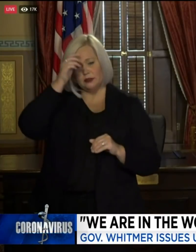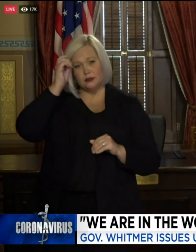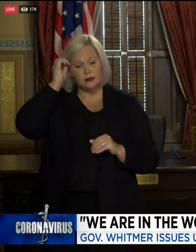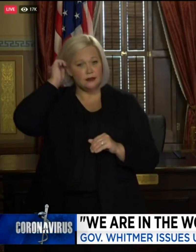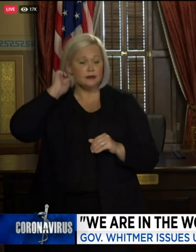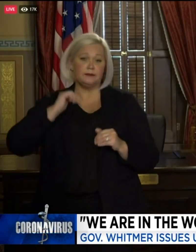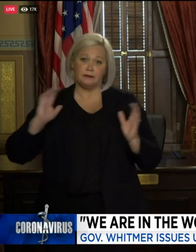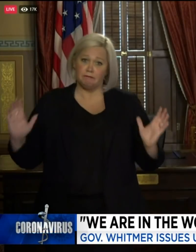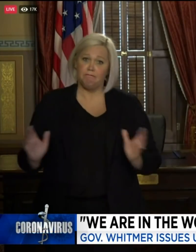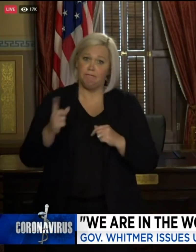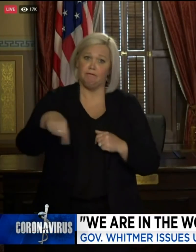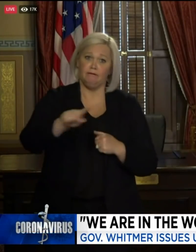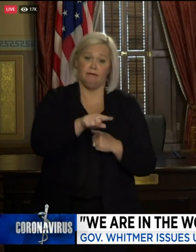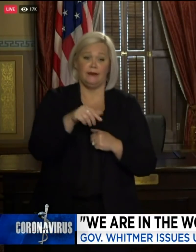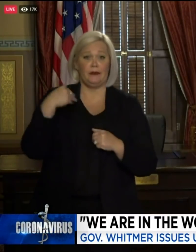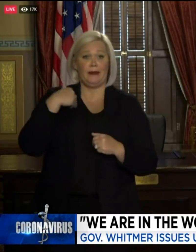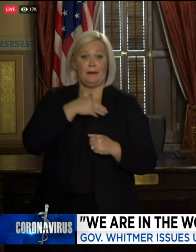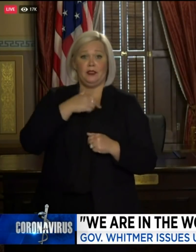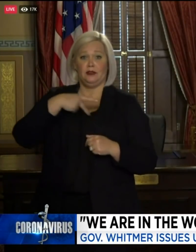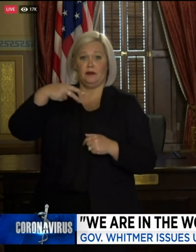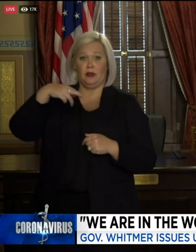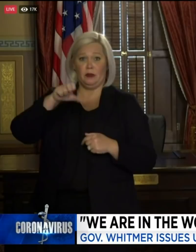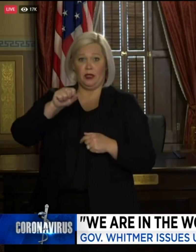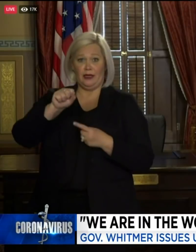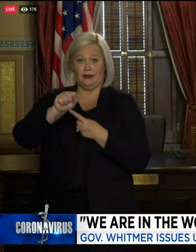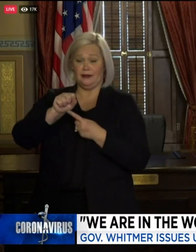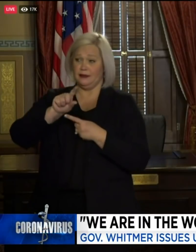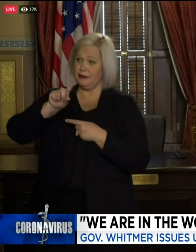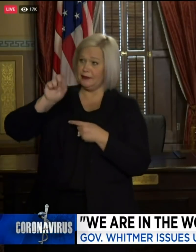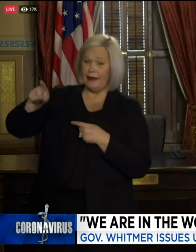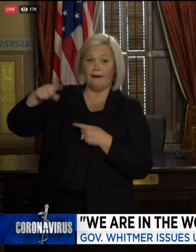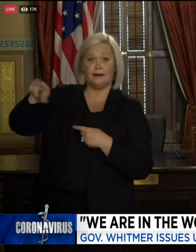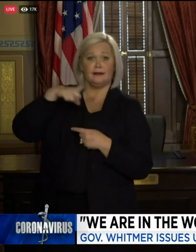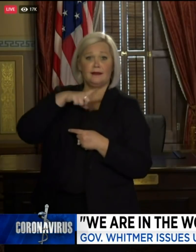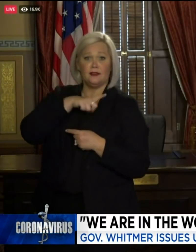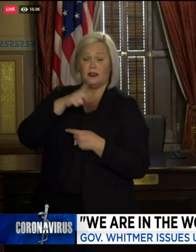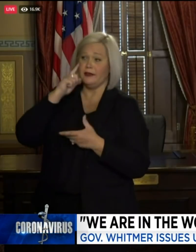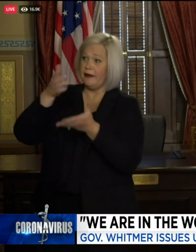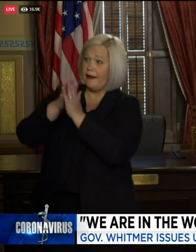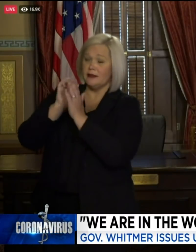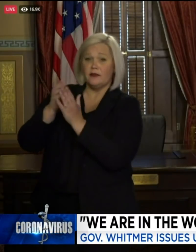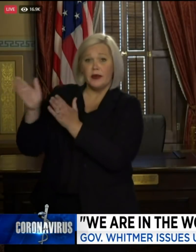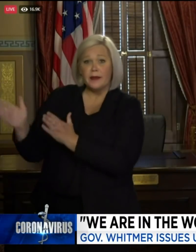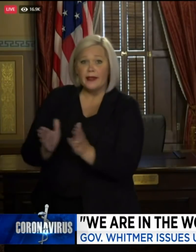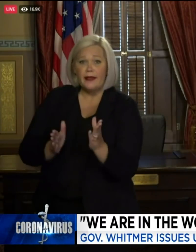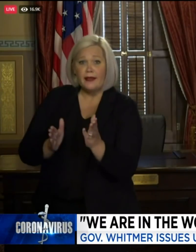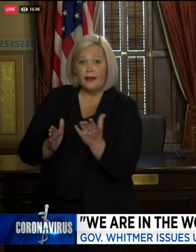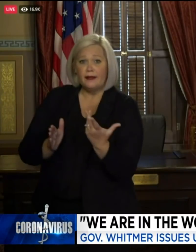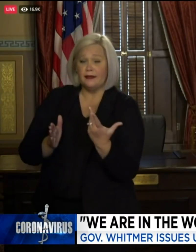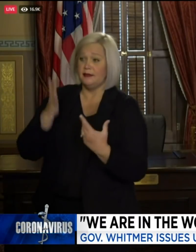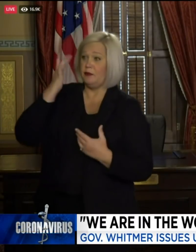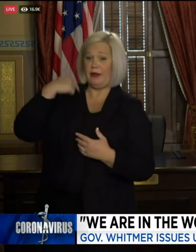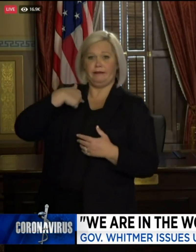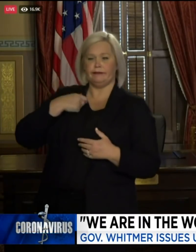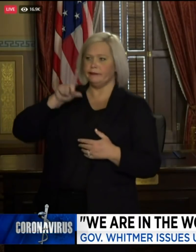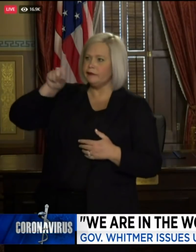BRING OUR NUMBERS DOWN. I WOULD ENCOURAGE YOU, AS MEMBERS OF THE PRESS, TO ASK IF